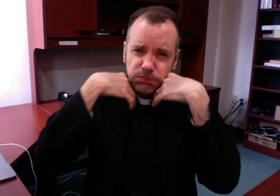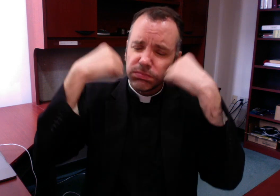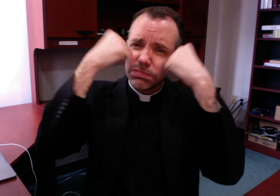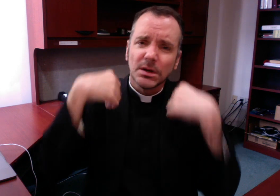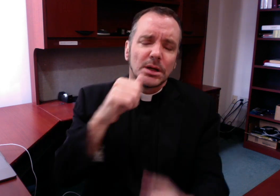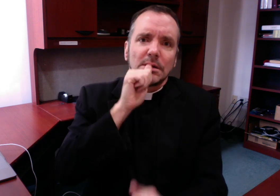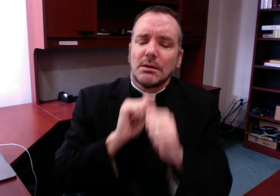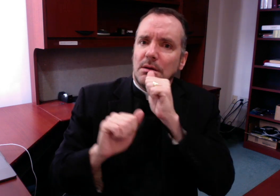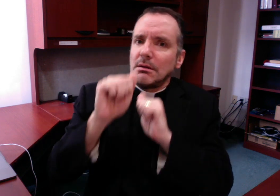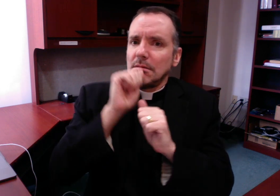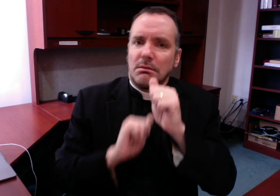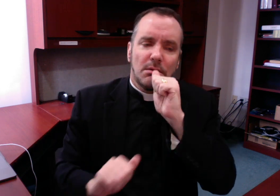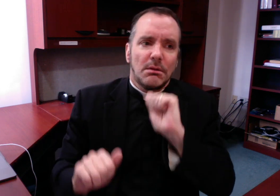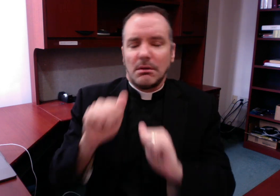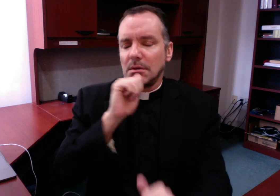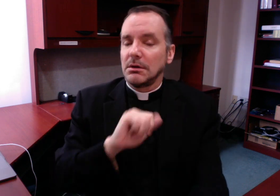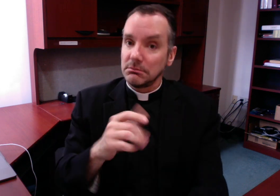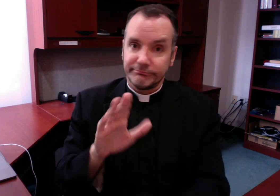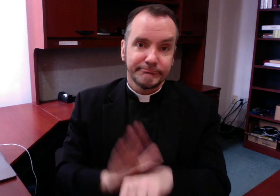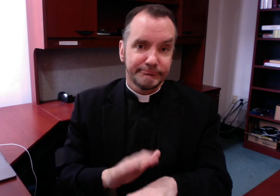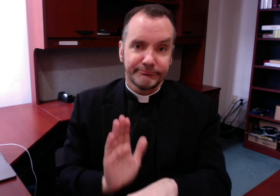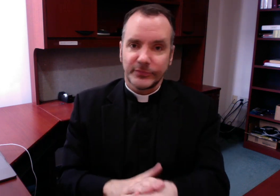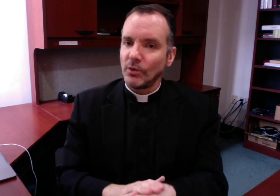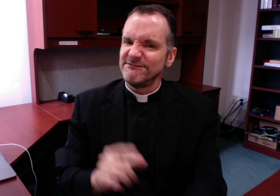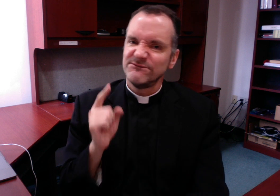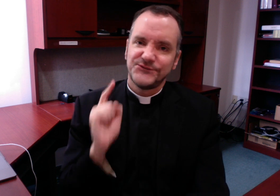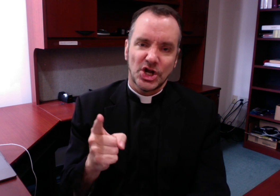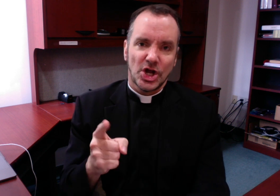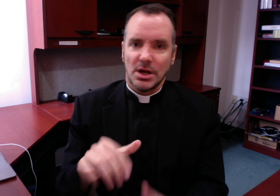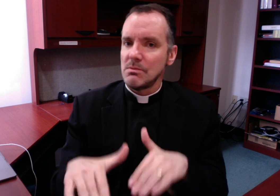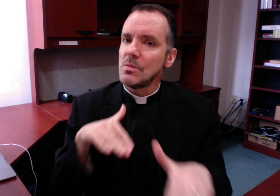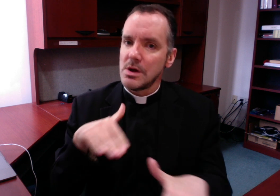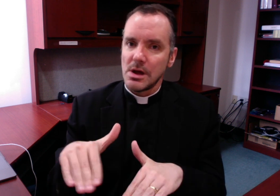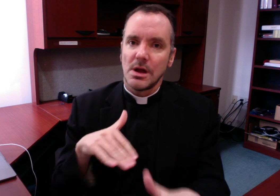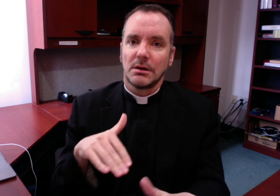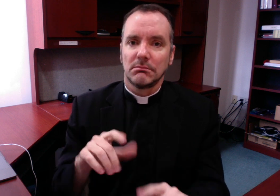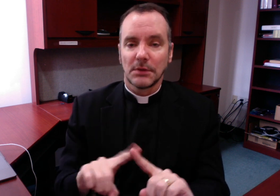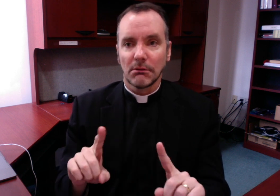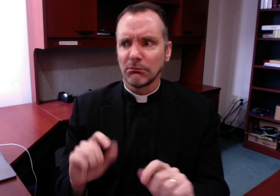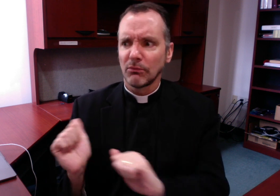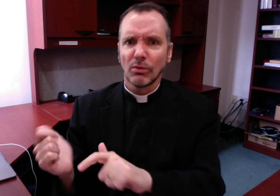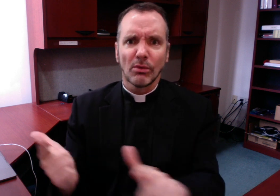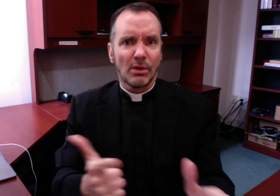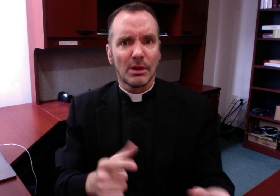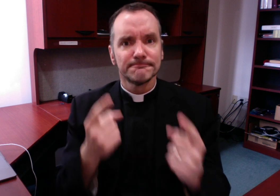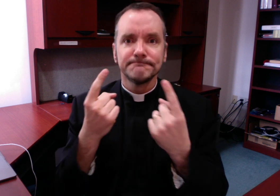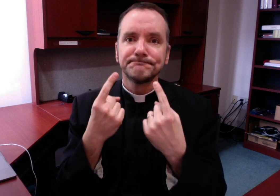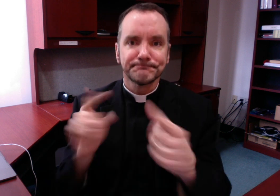an enormous amount it was full of suffering, but we made it, and we got